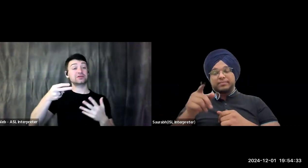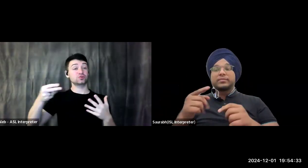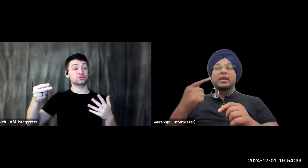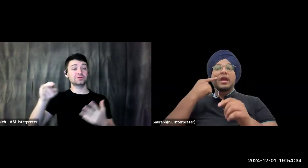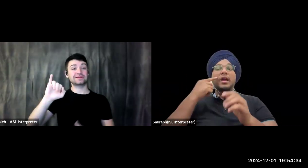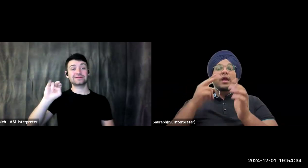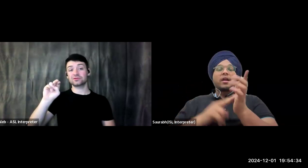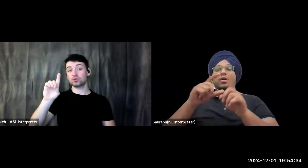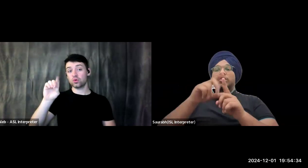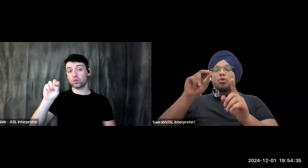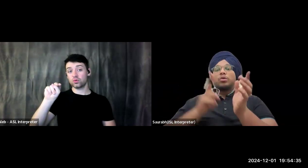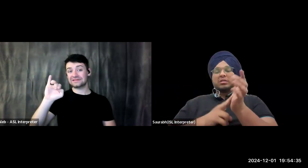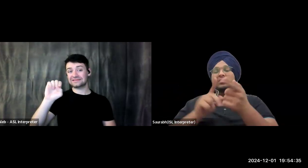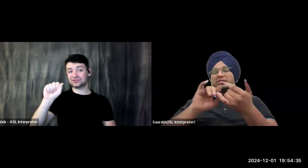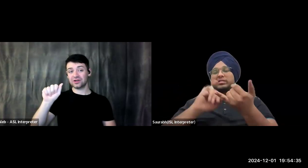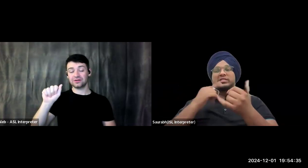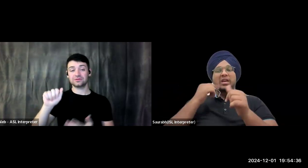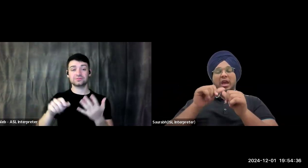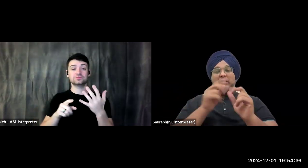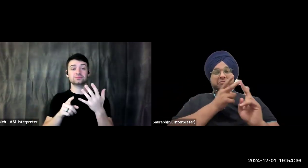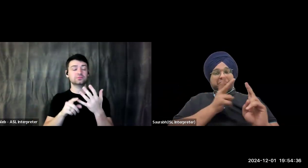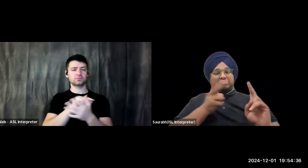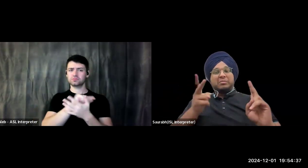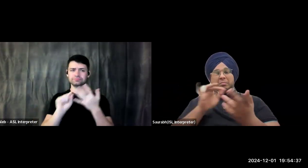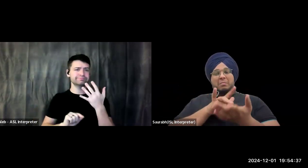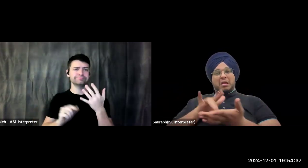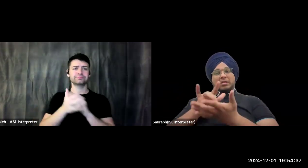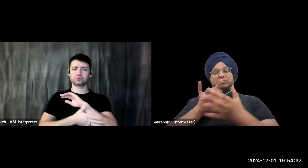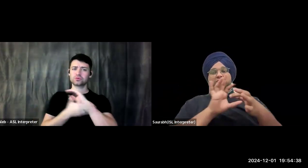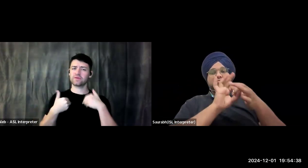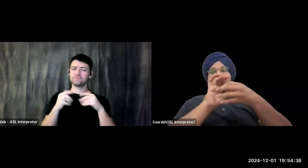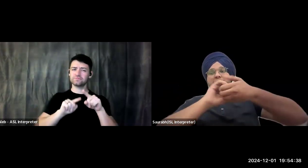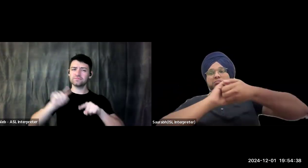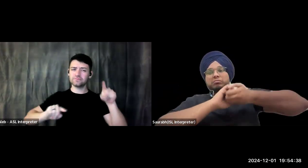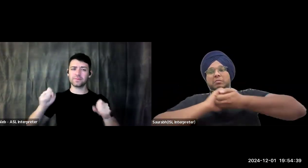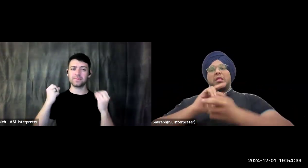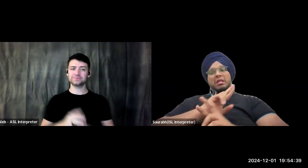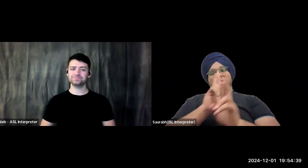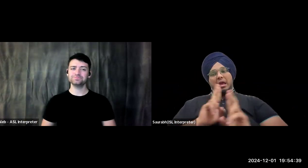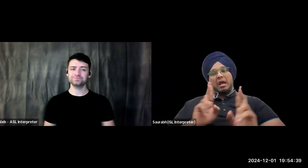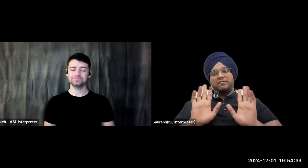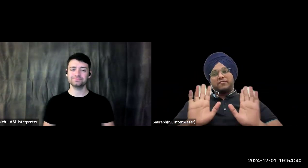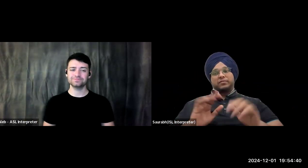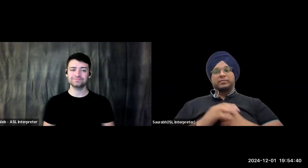So all these countries we do have.